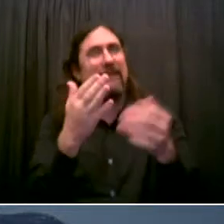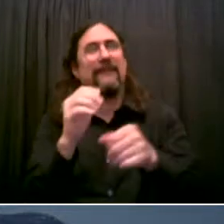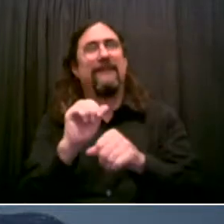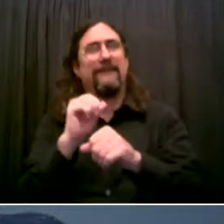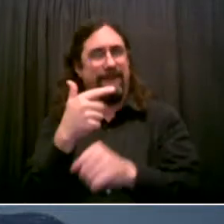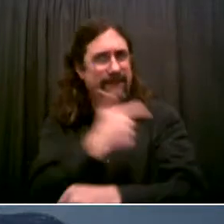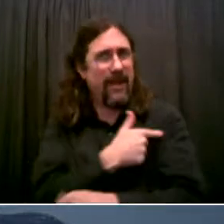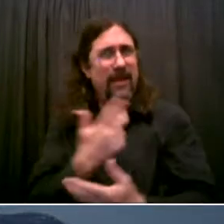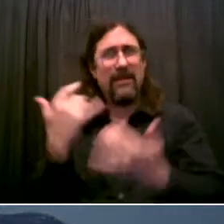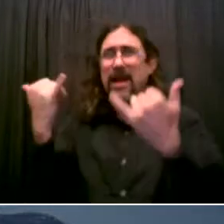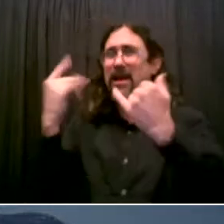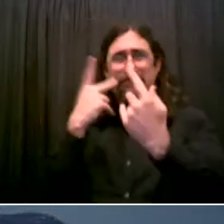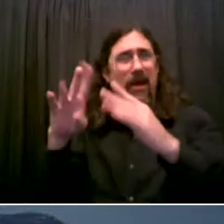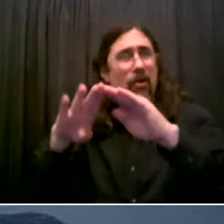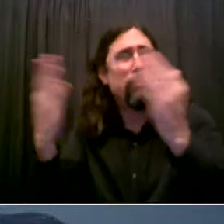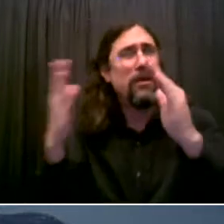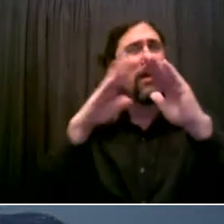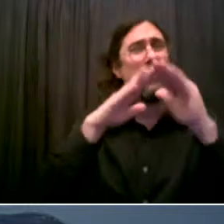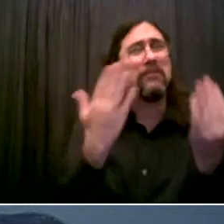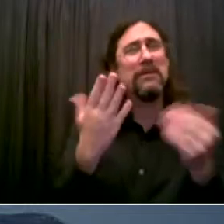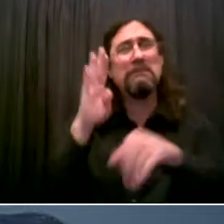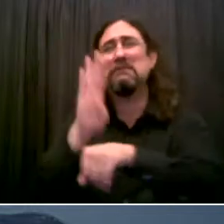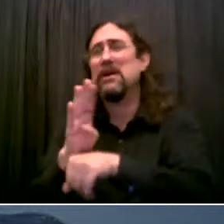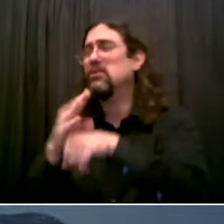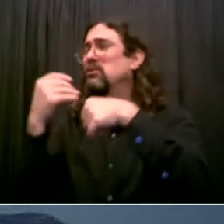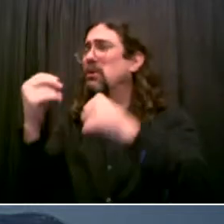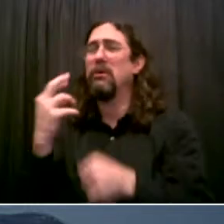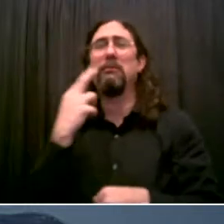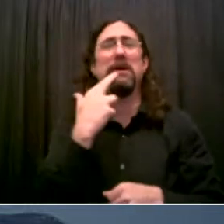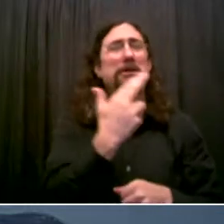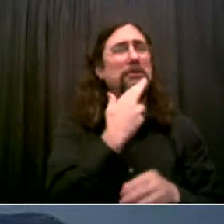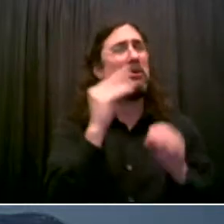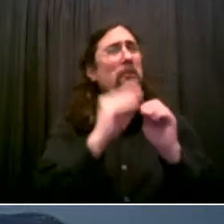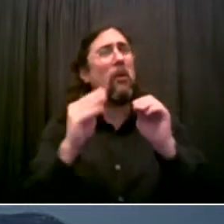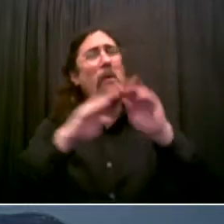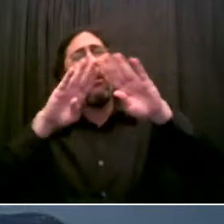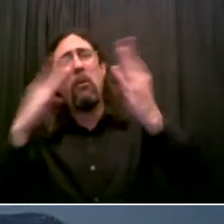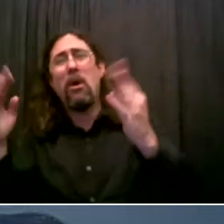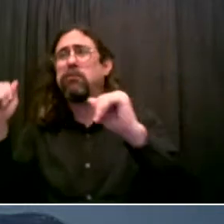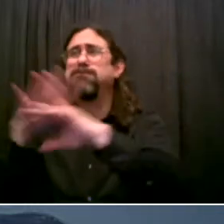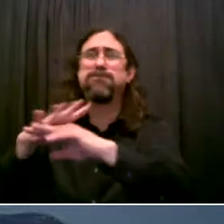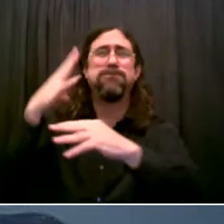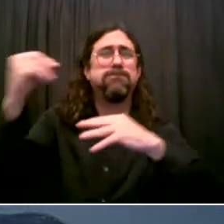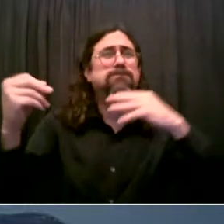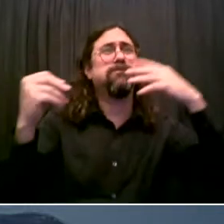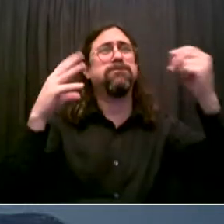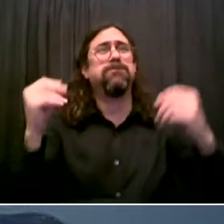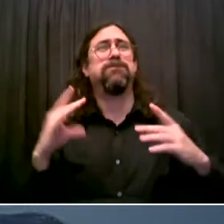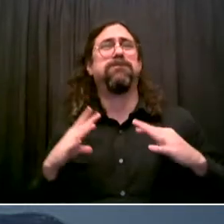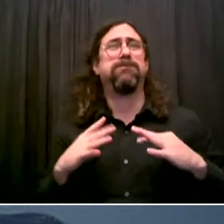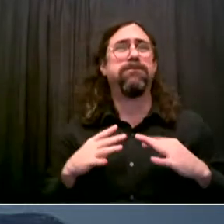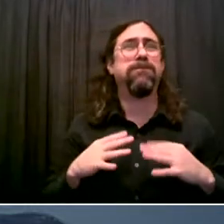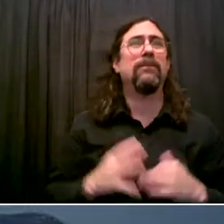THOUSAND VACCINATIONS. WE HAVE PROVEN, PROVEN, PROVEN THAT VACCINATIONS WORK. VACCINATIONS ARE A TICKET TO FREEDOM. THAT IS WHAT CDC GUIDANCE TELLS